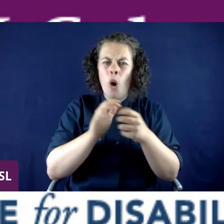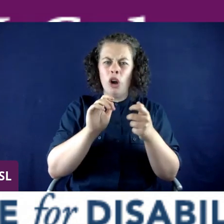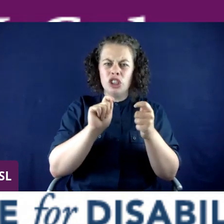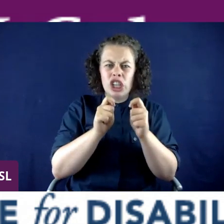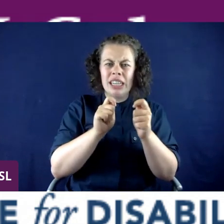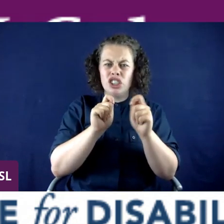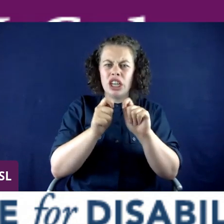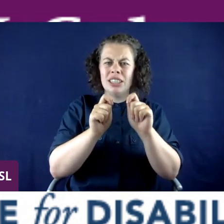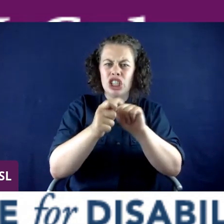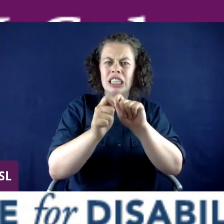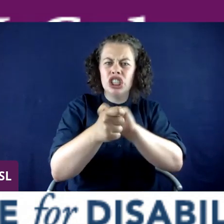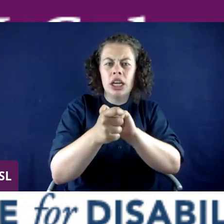that we built around intuition and access